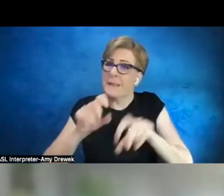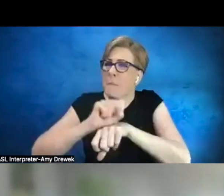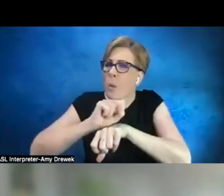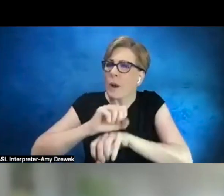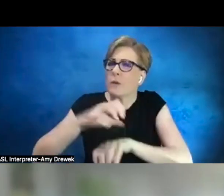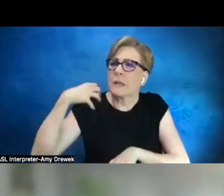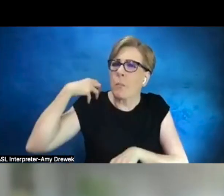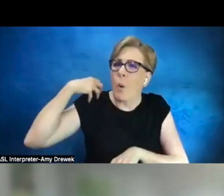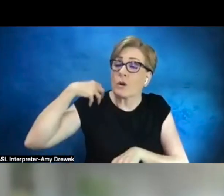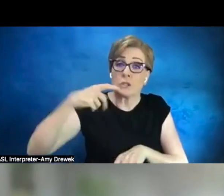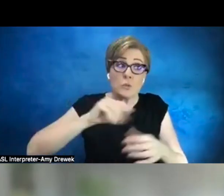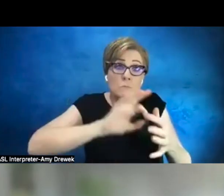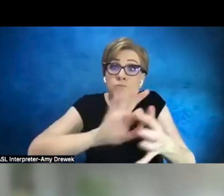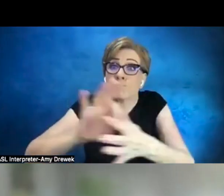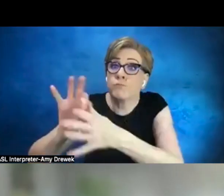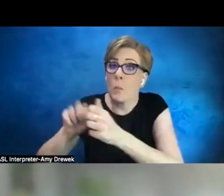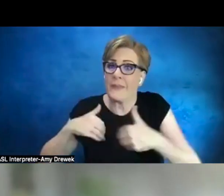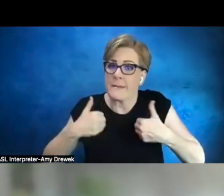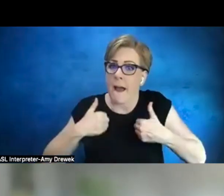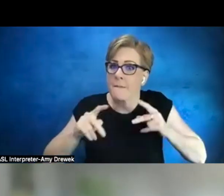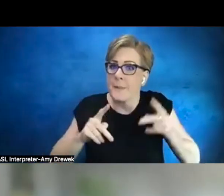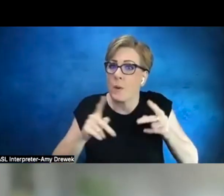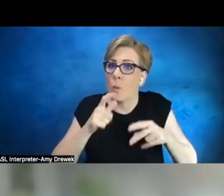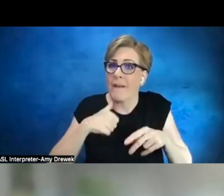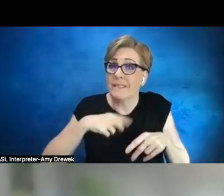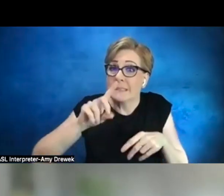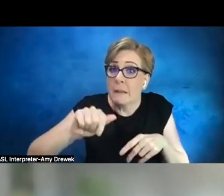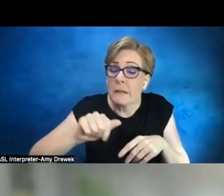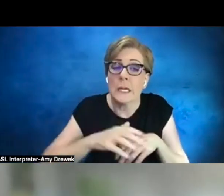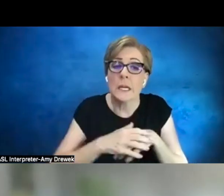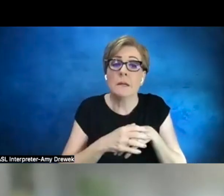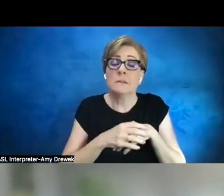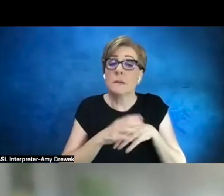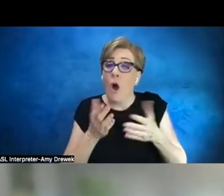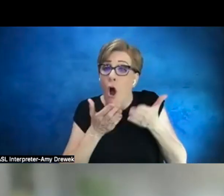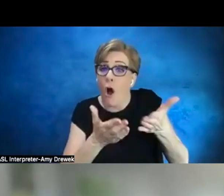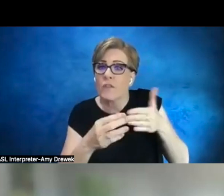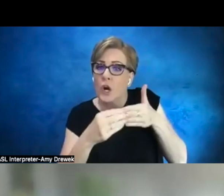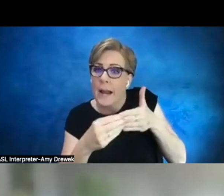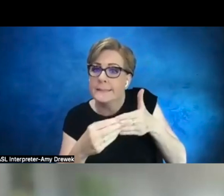mentors and guides, showing them what is possible for one's career and professional goals. It allows